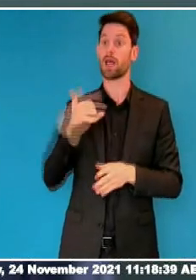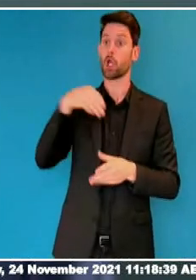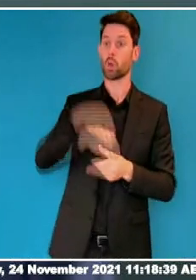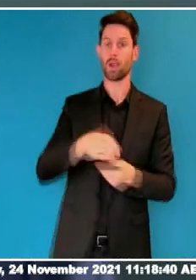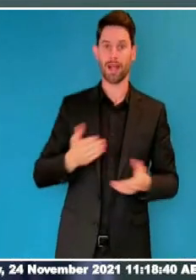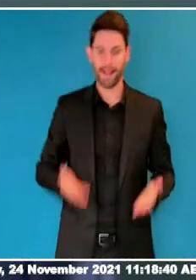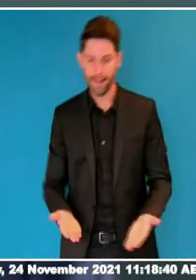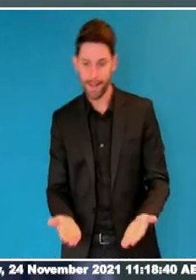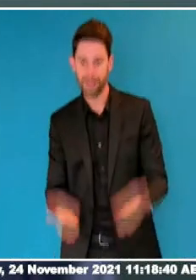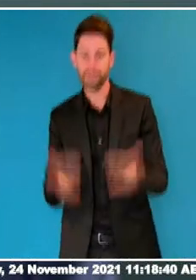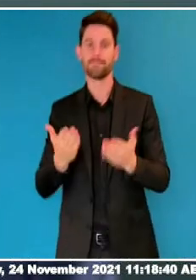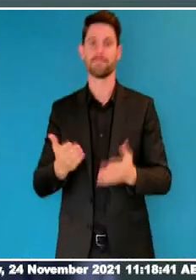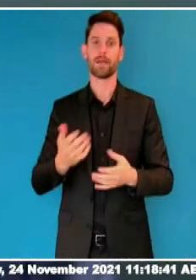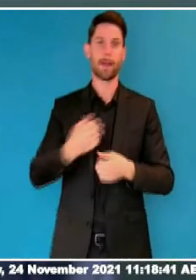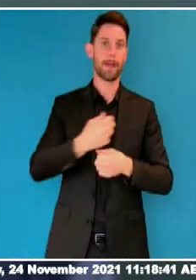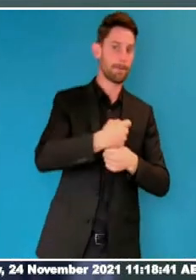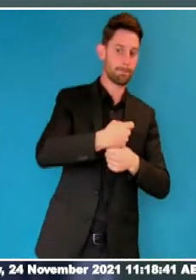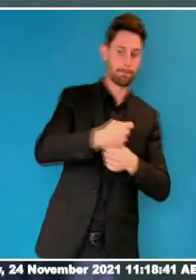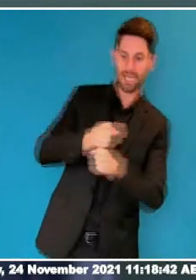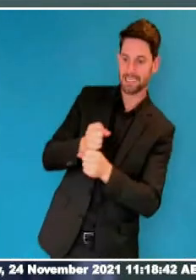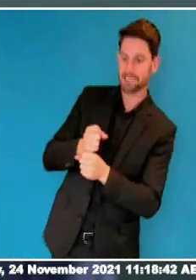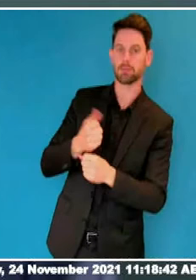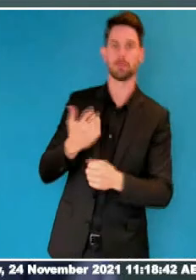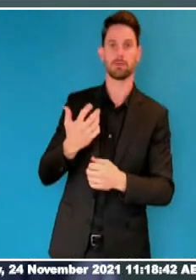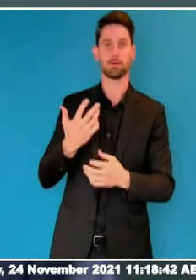bending, working at pace and talking to customers.